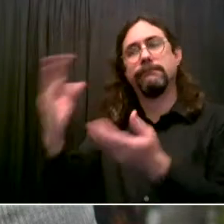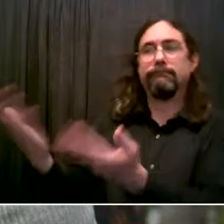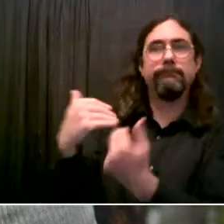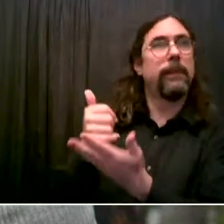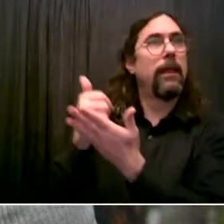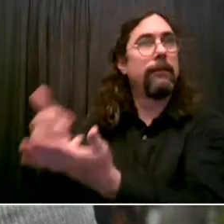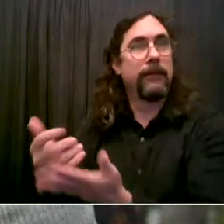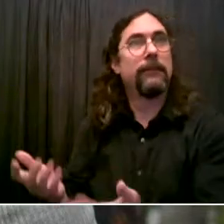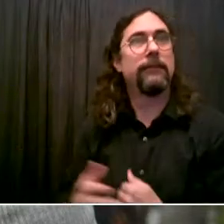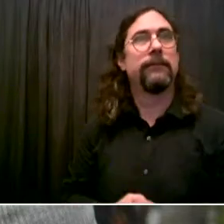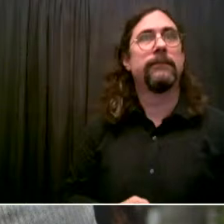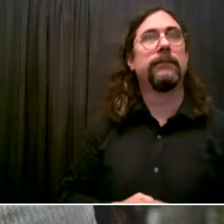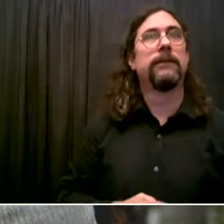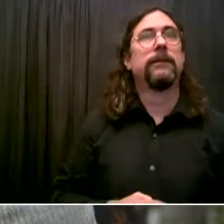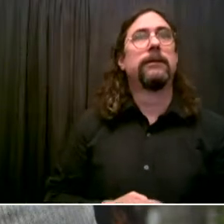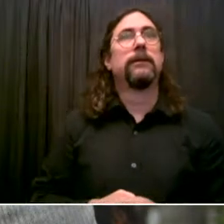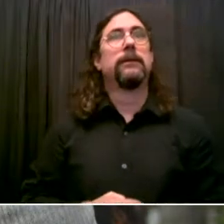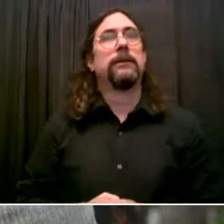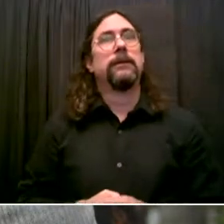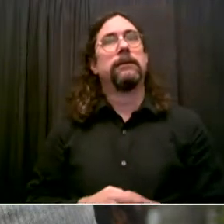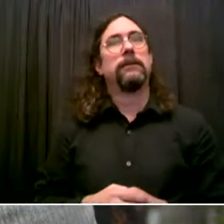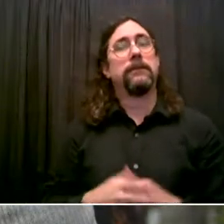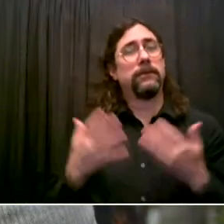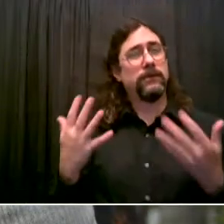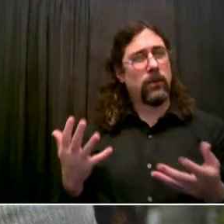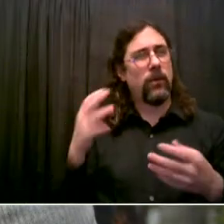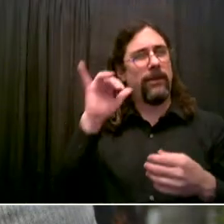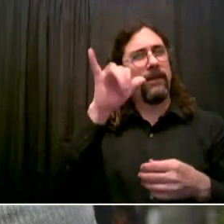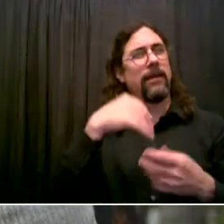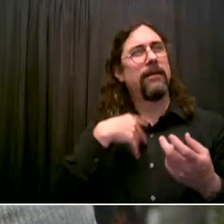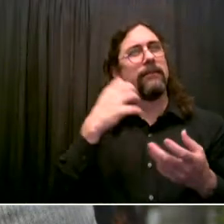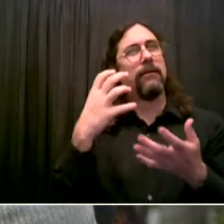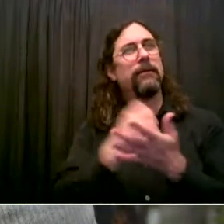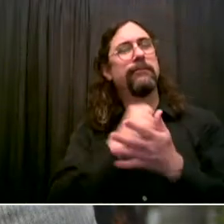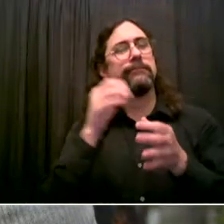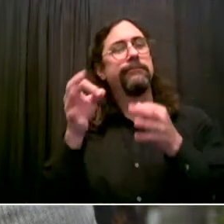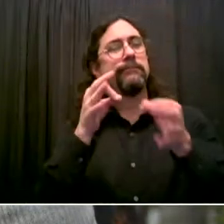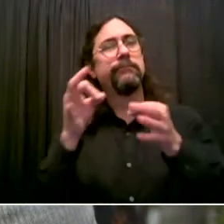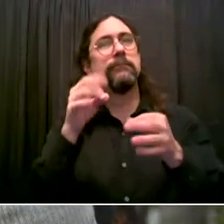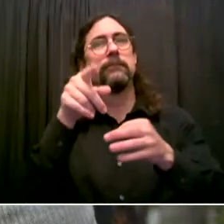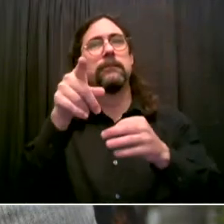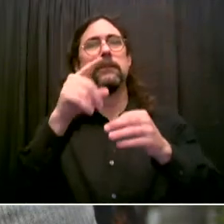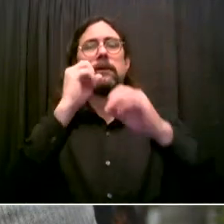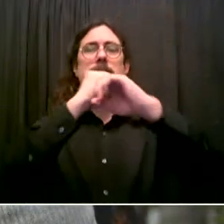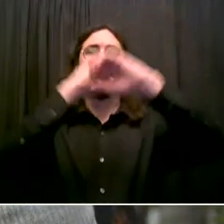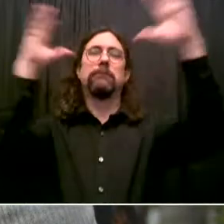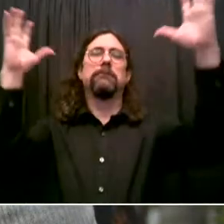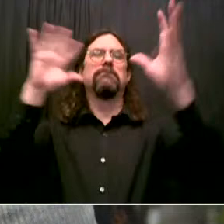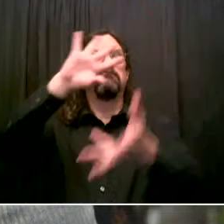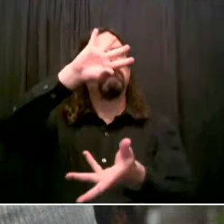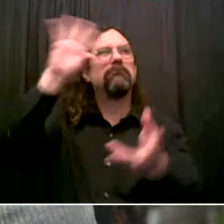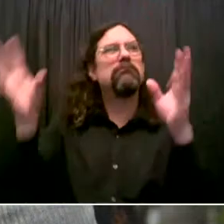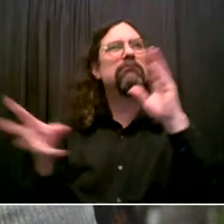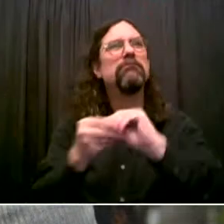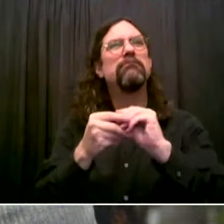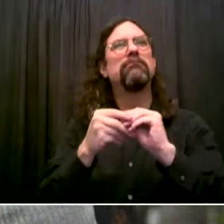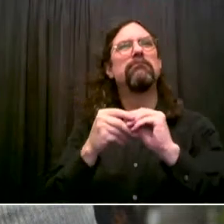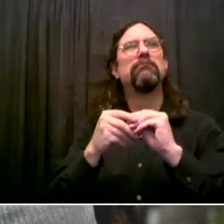WE HAVE SEEN DURING THE PANDEMIC MORE AND MORE WAYS TO BRING PEOPLE IN. WE SAW THE NUMBERS IN THE SUBWAYS AND DURING THE CLEANING AND WE REPORTED THE NUMBERS REGULARLY.